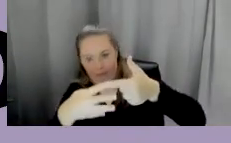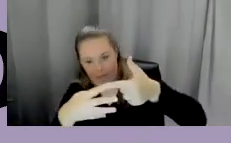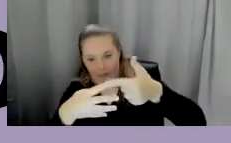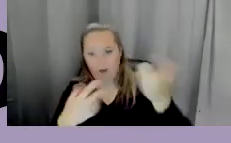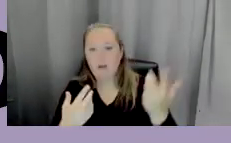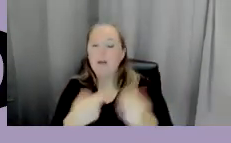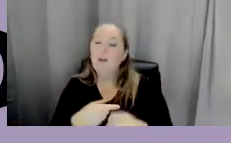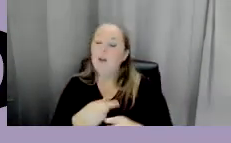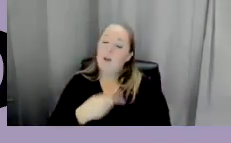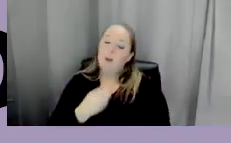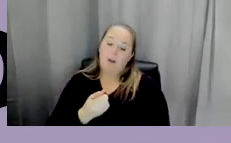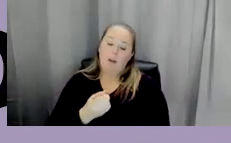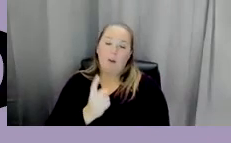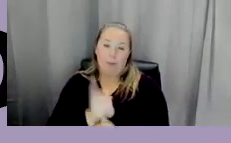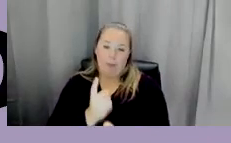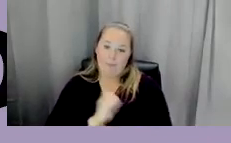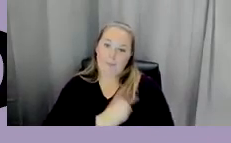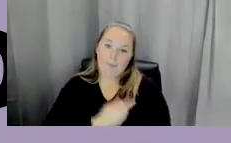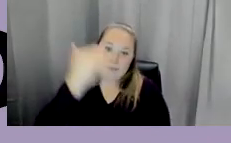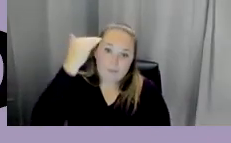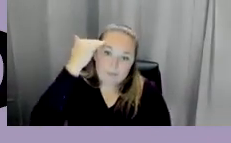, YOU SAY IT JUST APPEARED THAT ALL THE EXAMPLES WERE